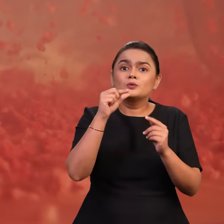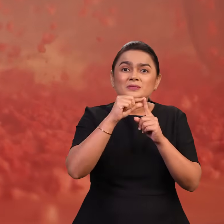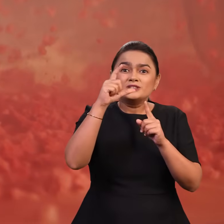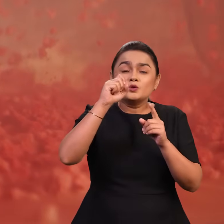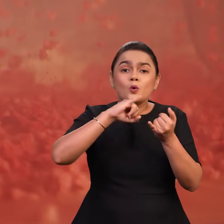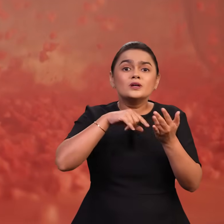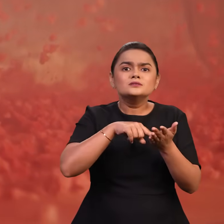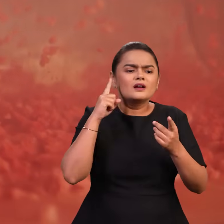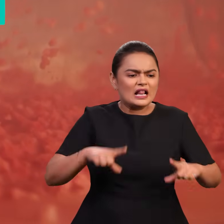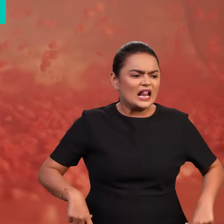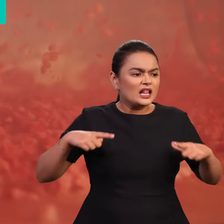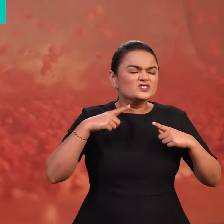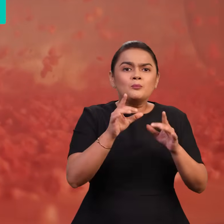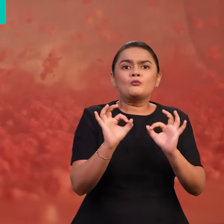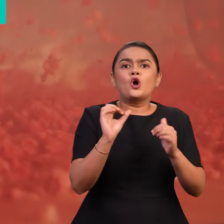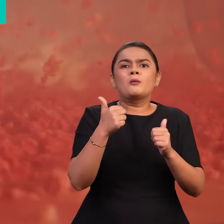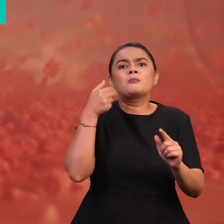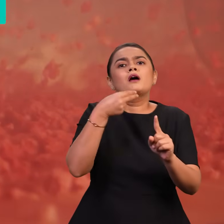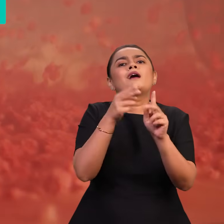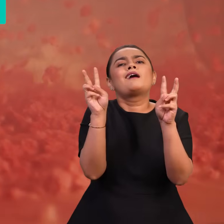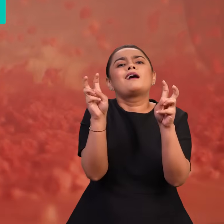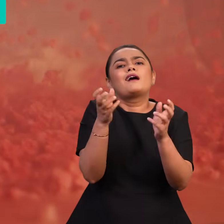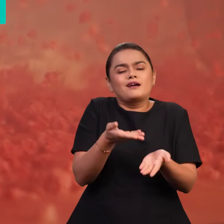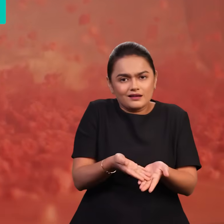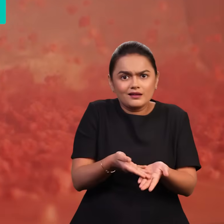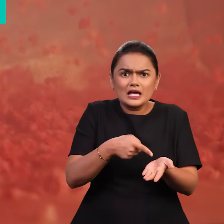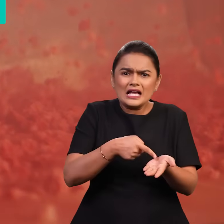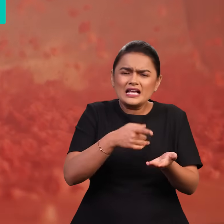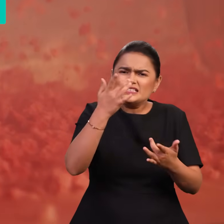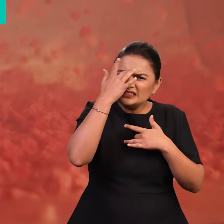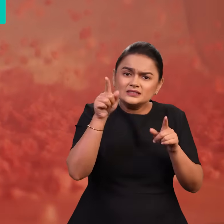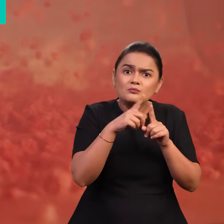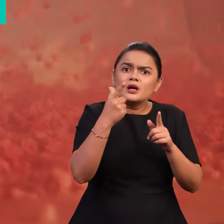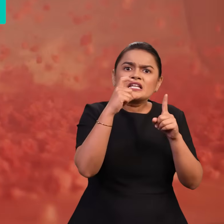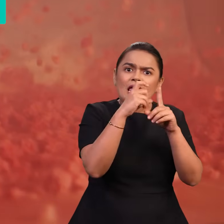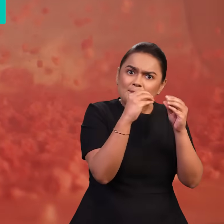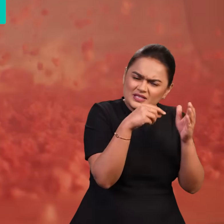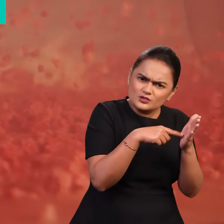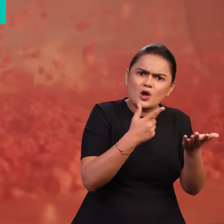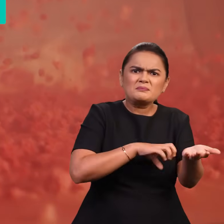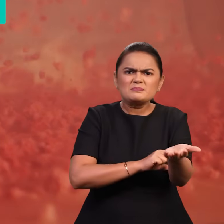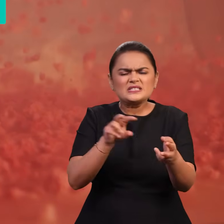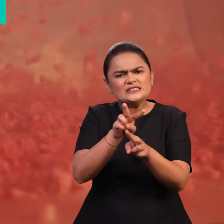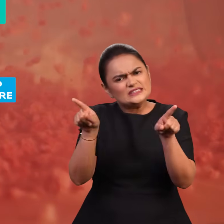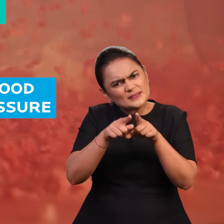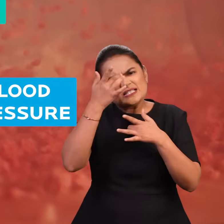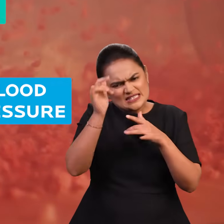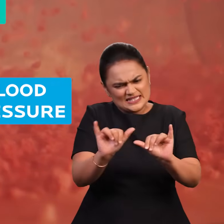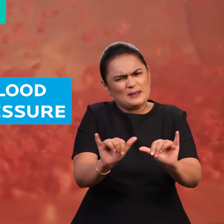PCOS is a lifestyle disorder. it is similar to Diabetes & High blood pressure.